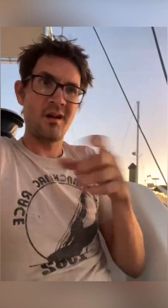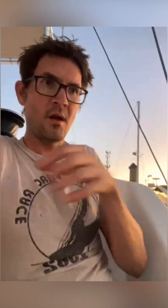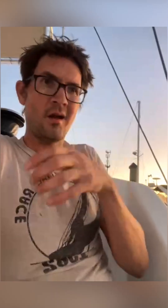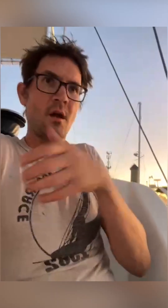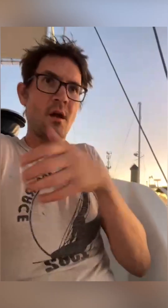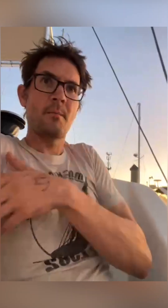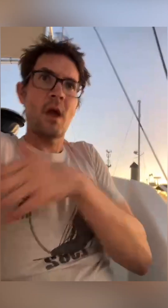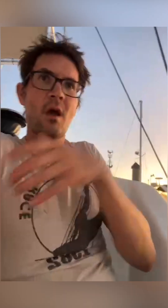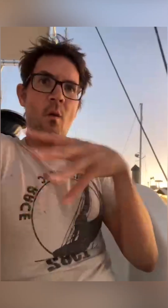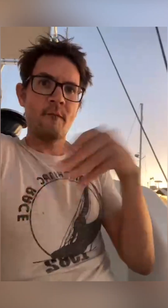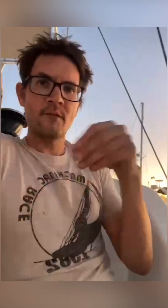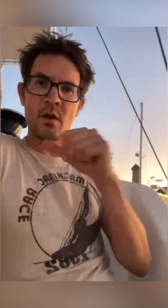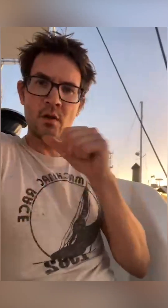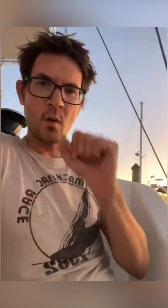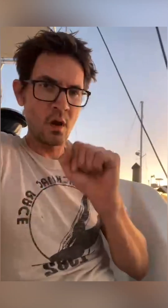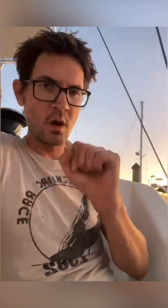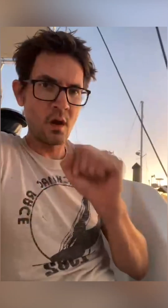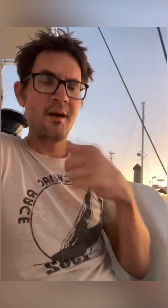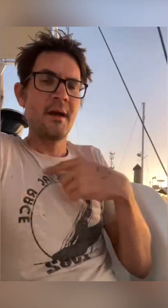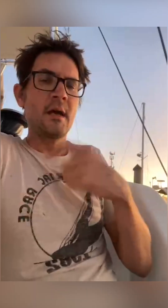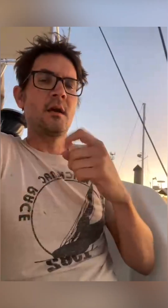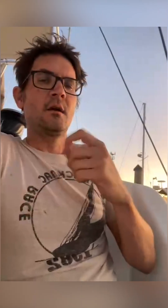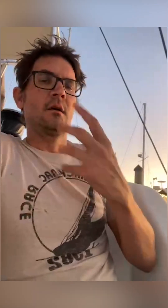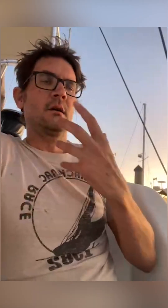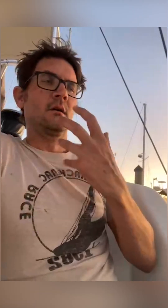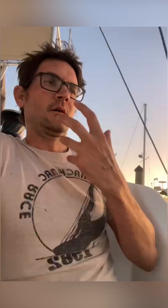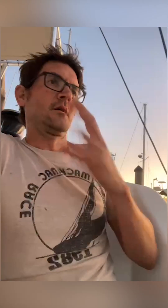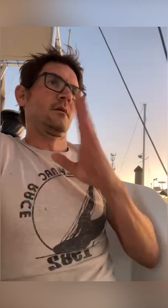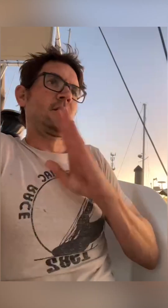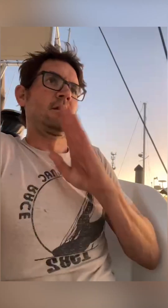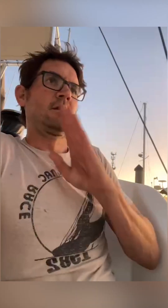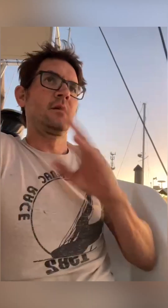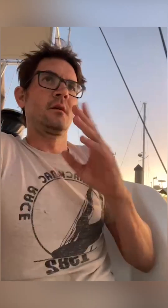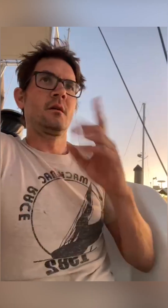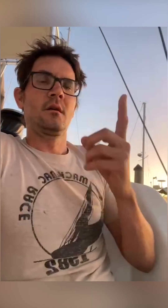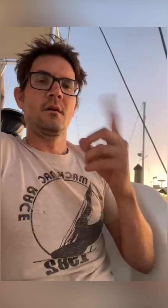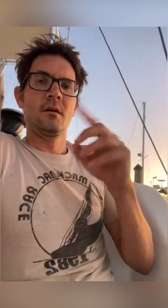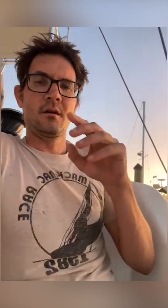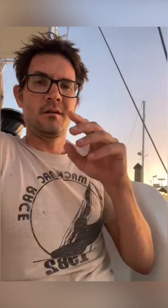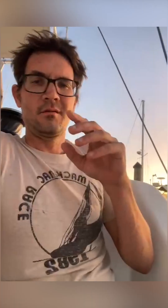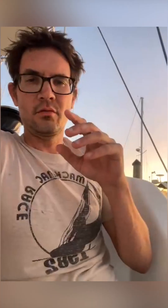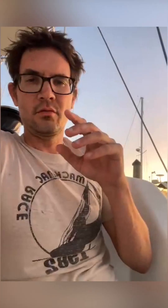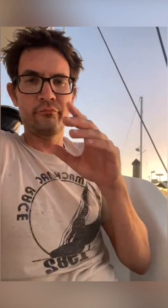There was no power at all, and nothing was working. I’m a little crabby and pretty frustrated about it.